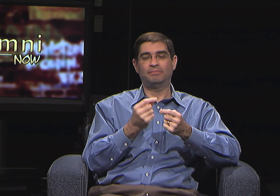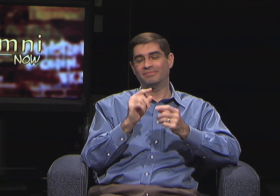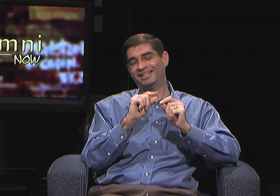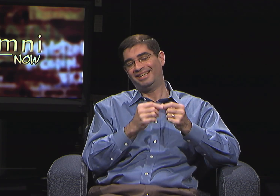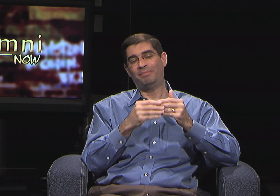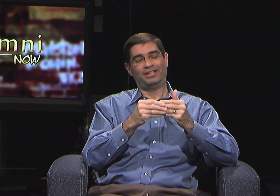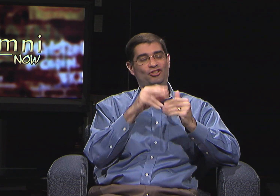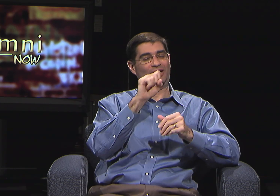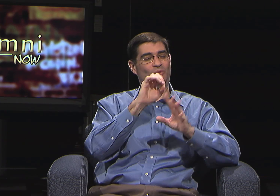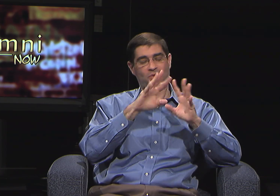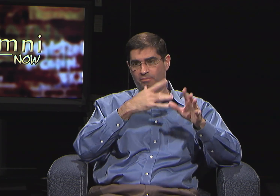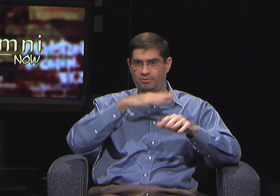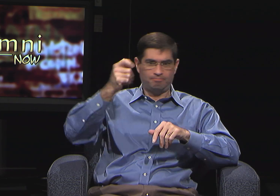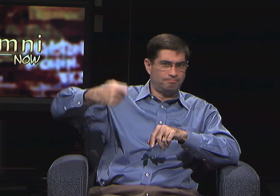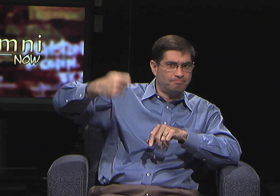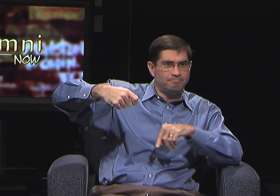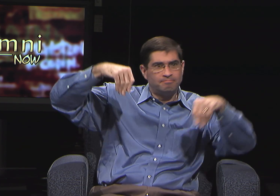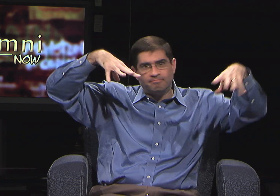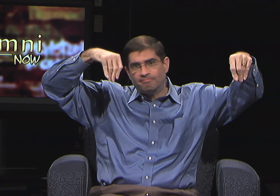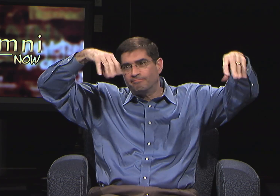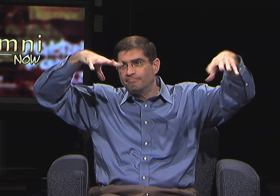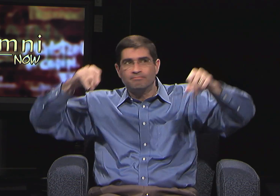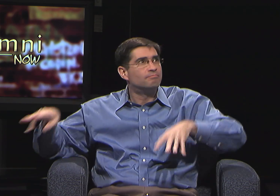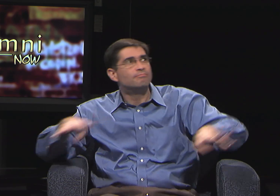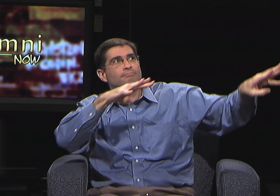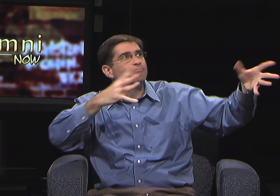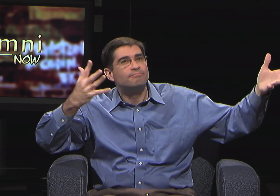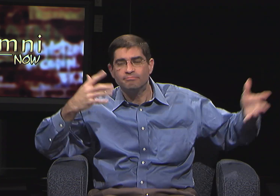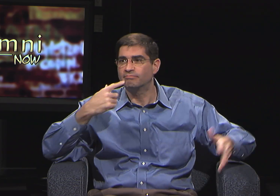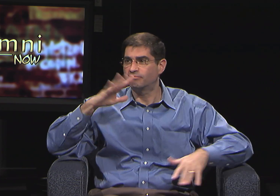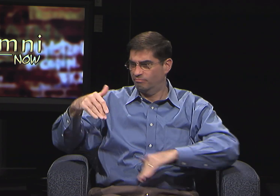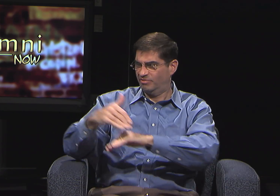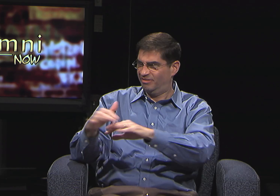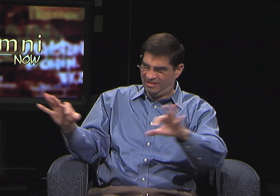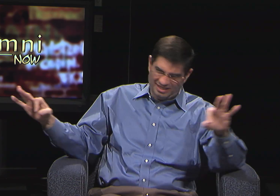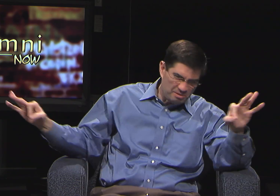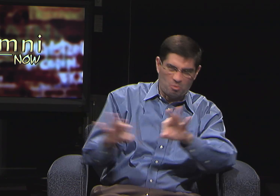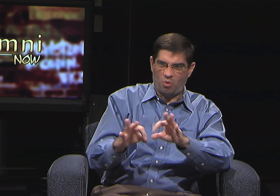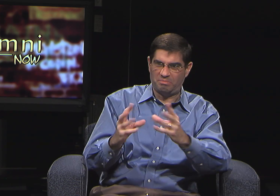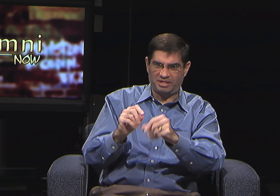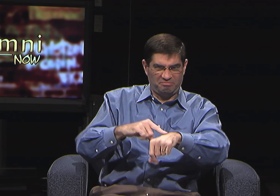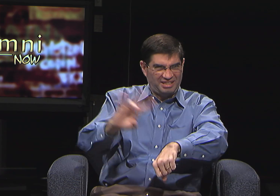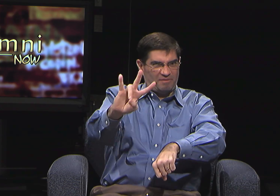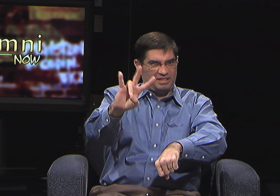and flash the lights and say, "Okay, we have a really important meeting tonight at 7:00.